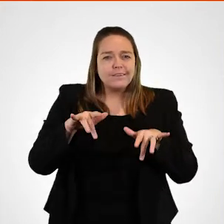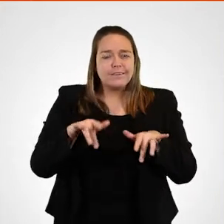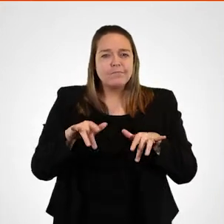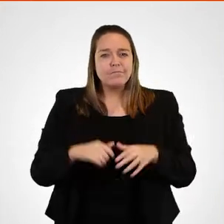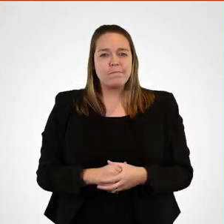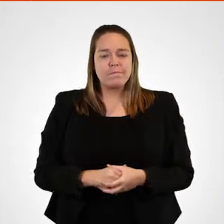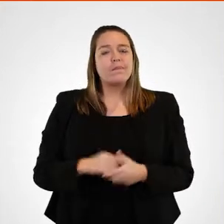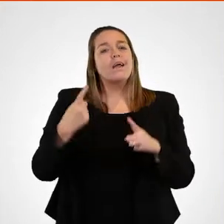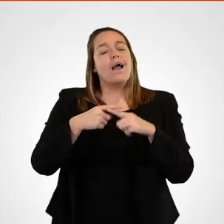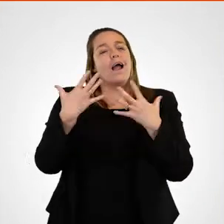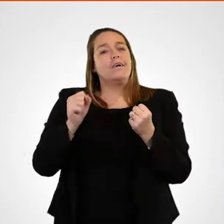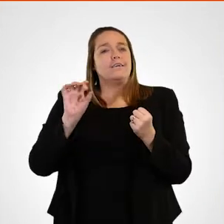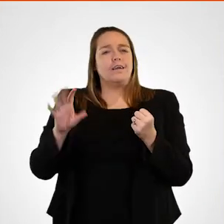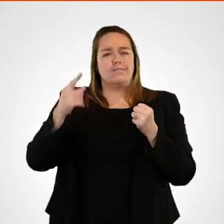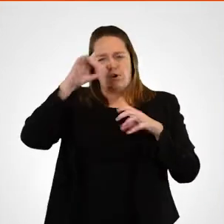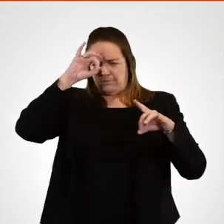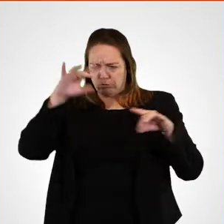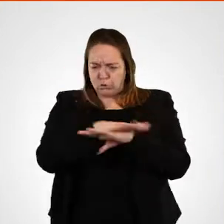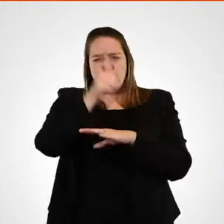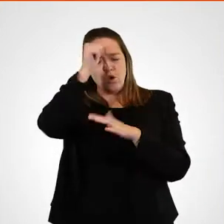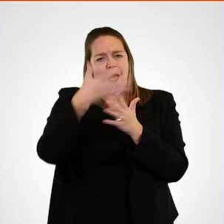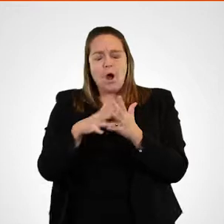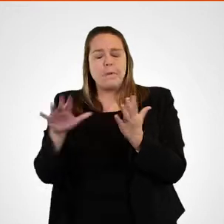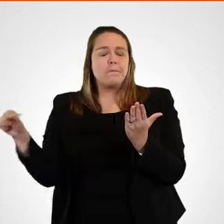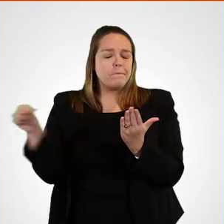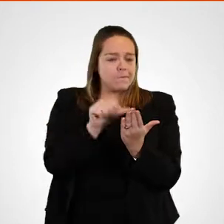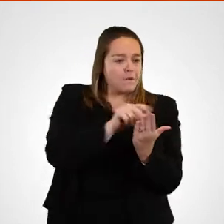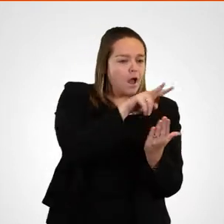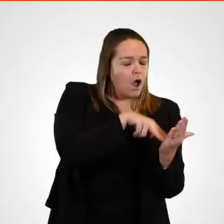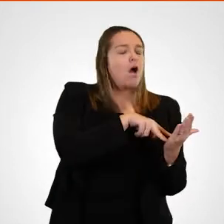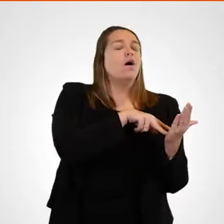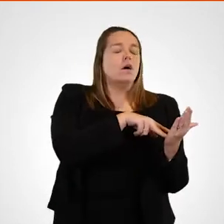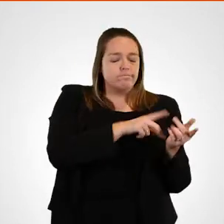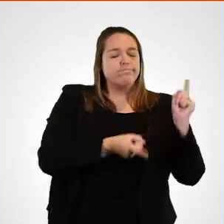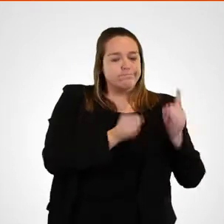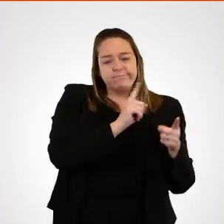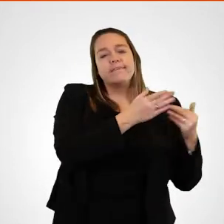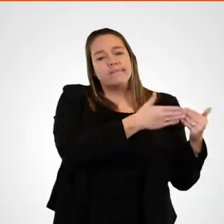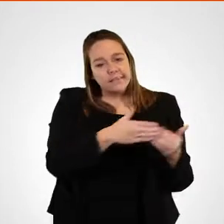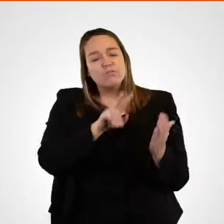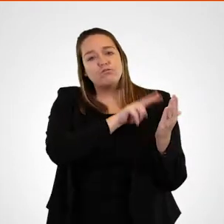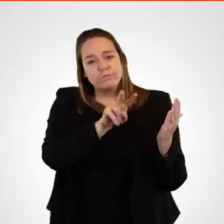And they use fix-up strategies. When they're confused, they know how to go back, they know how to look up words,